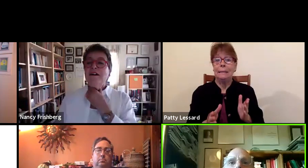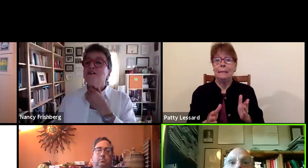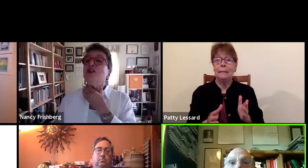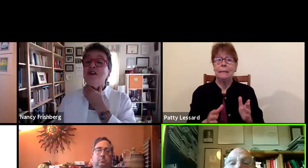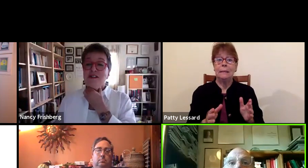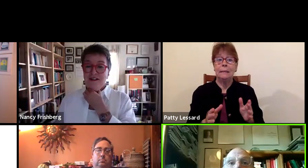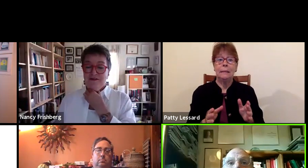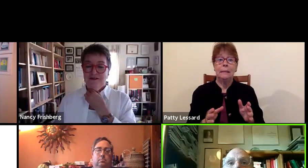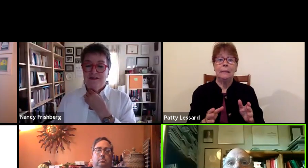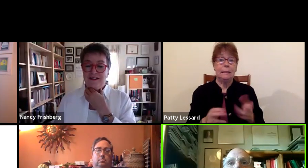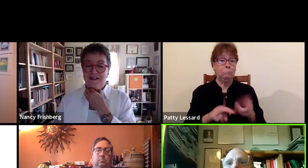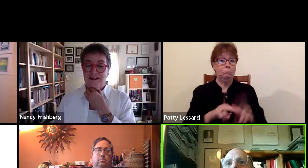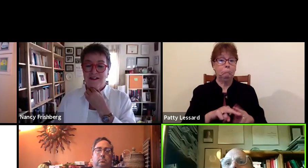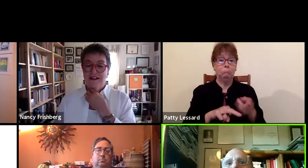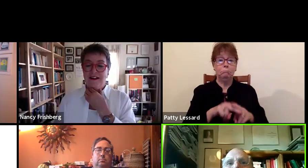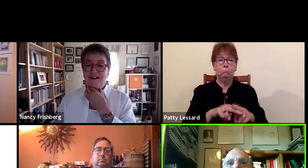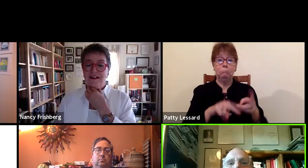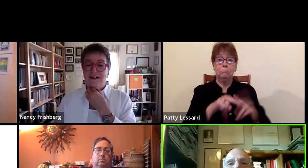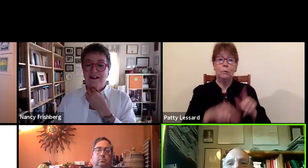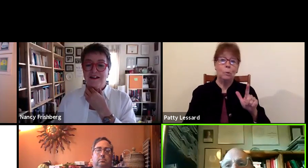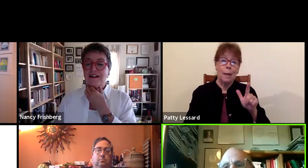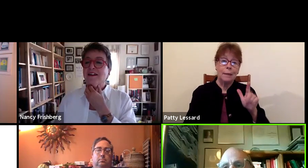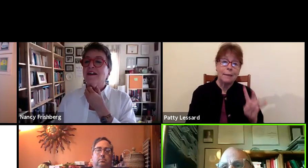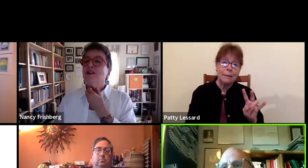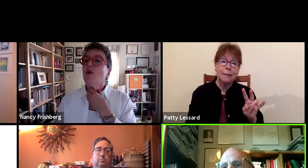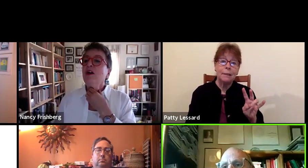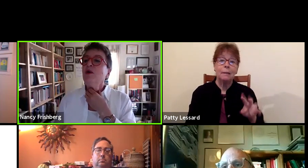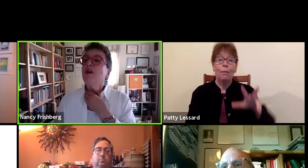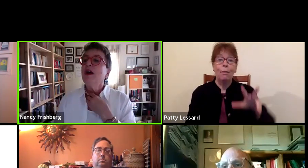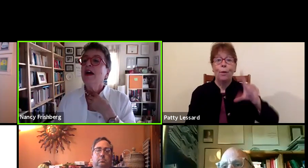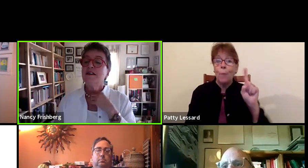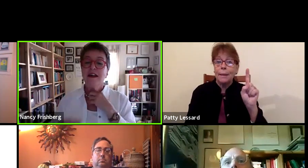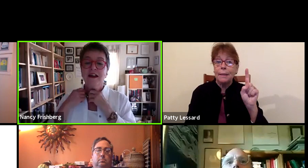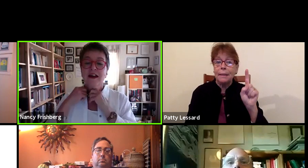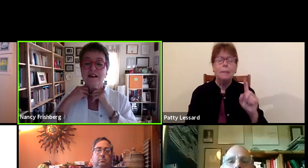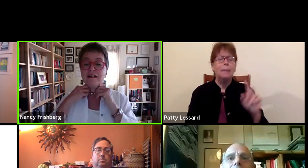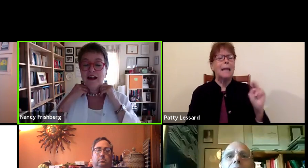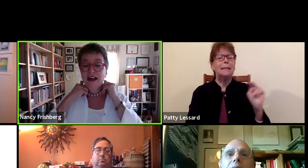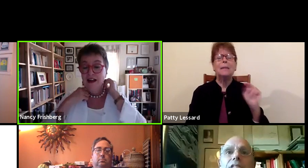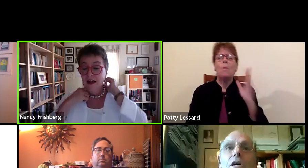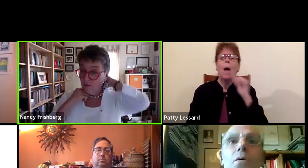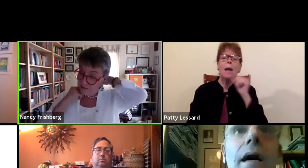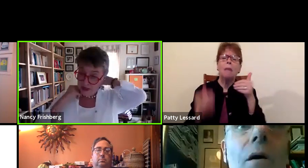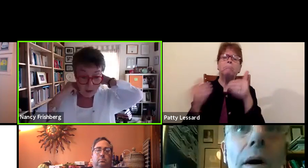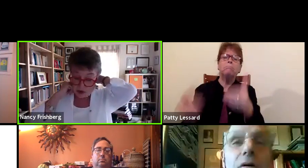≫ Ted: Sure. ≫ Steve: We just have a few people on YouTube now. I'm glad to have it available.